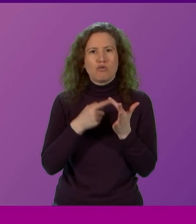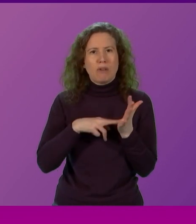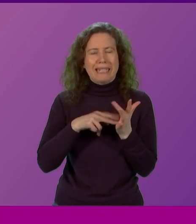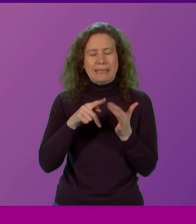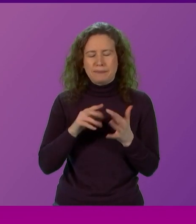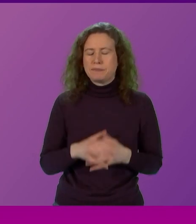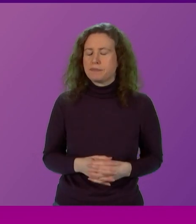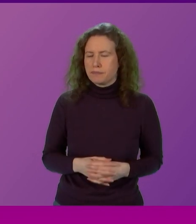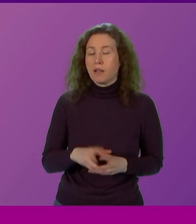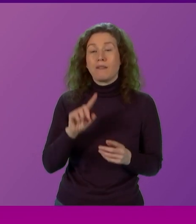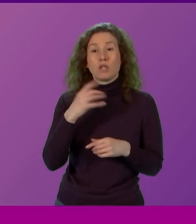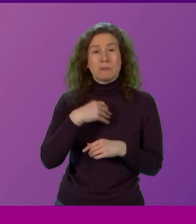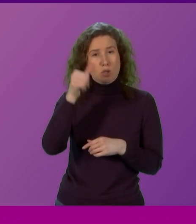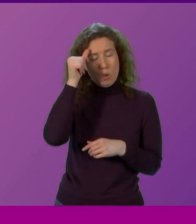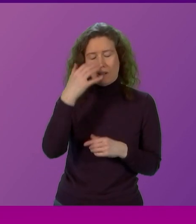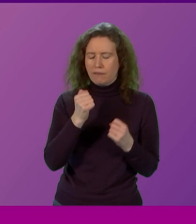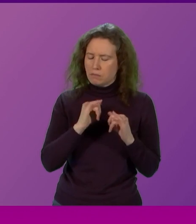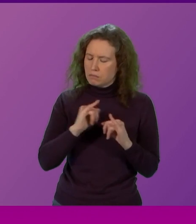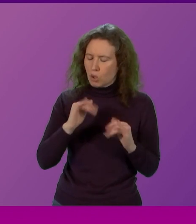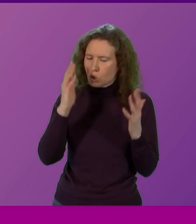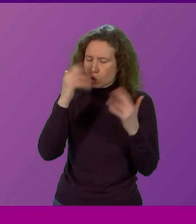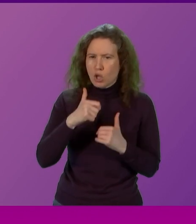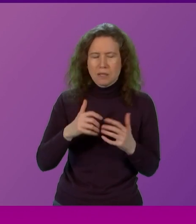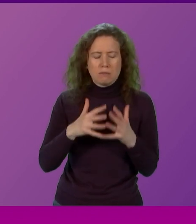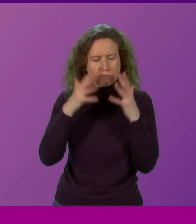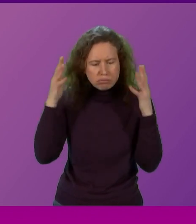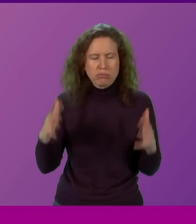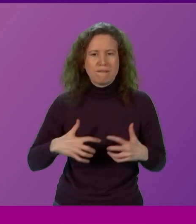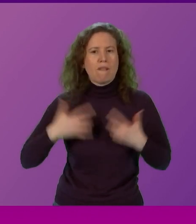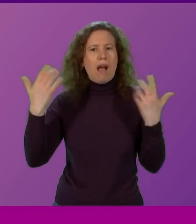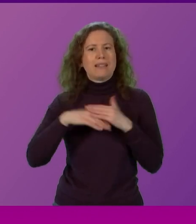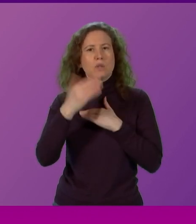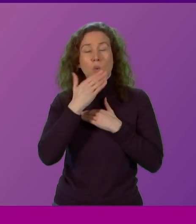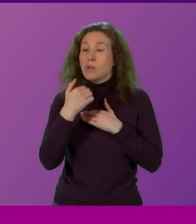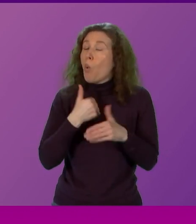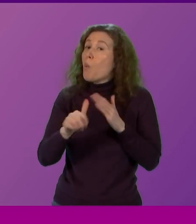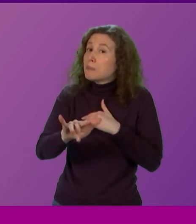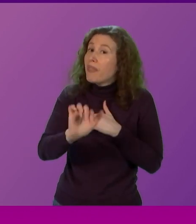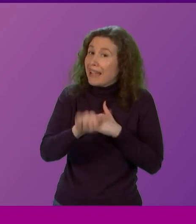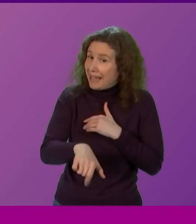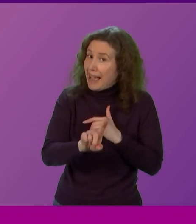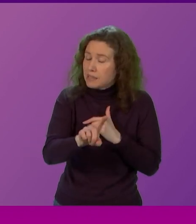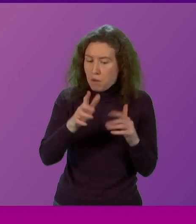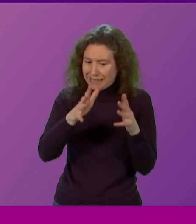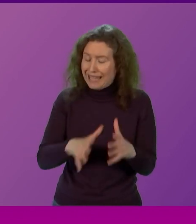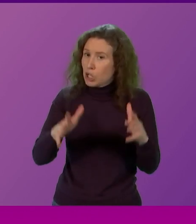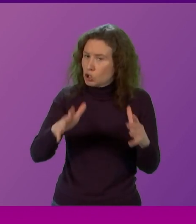The First Minister knows that I have deep concerns about the increase in violence in schools. It has always been there, but it has certainly increased since the pandemic.